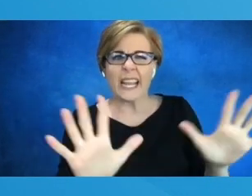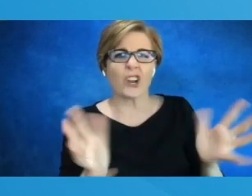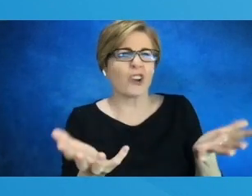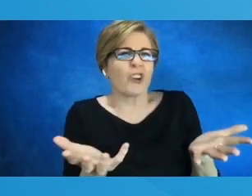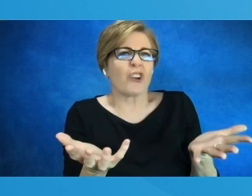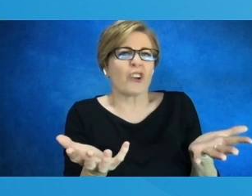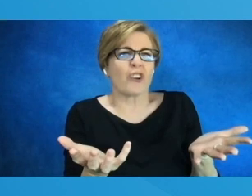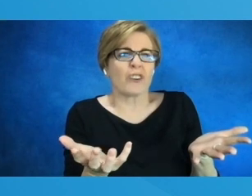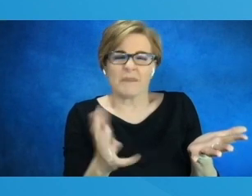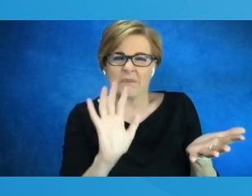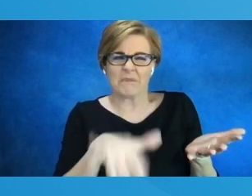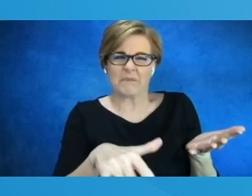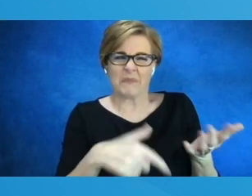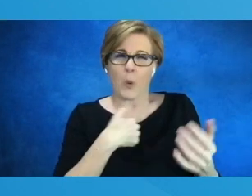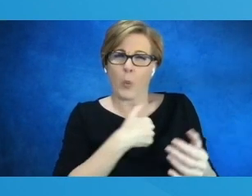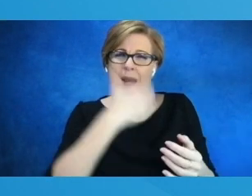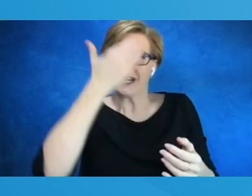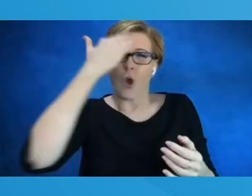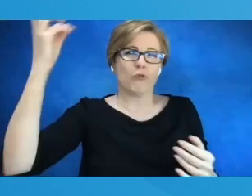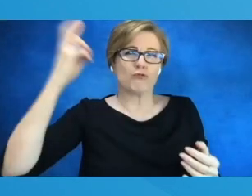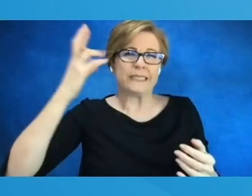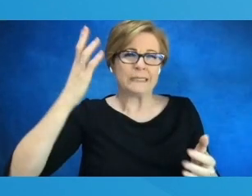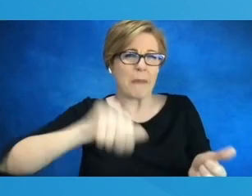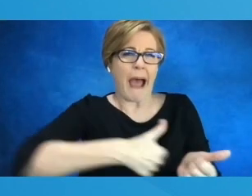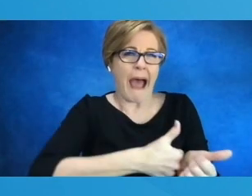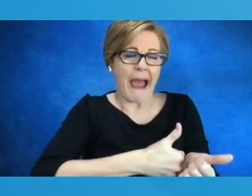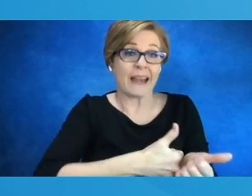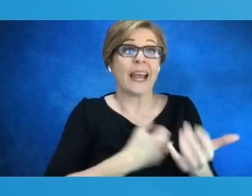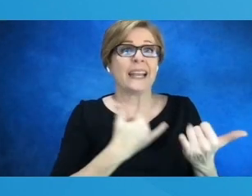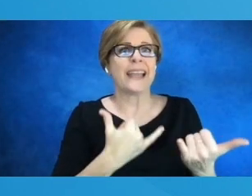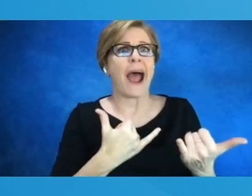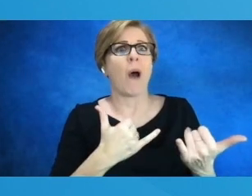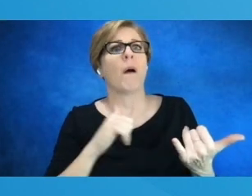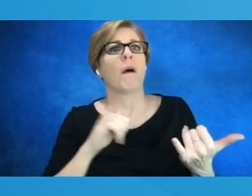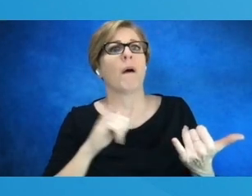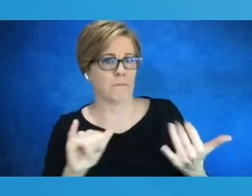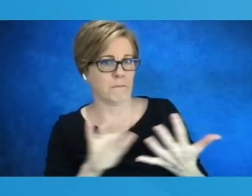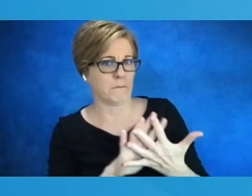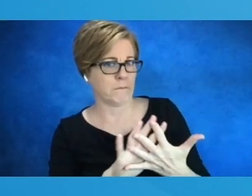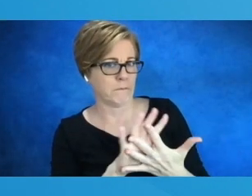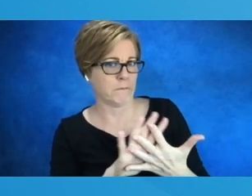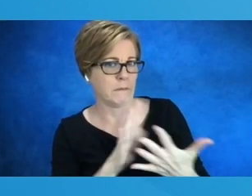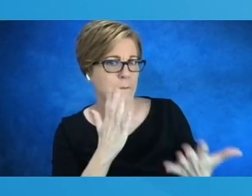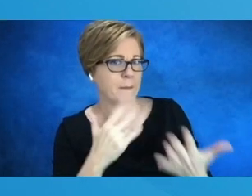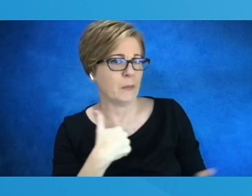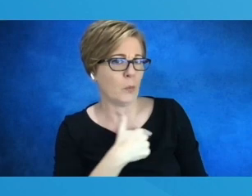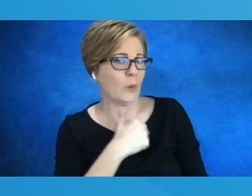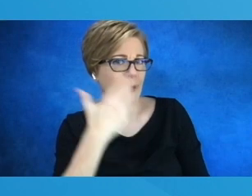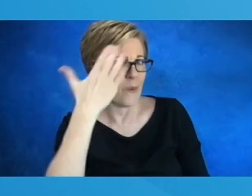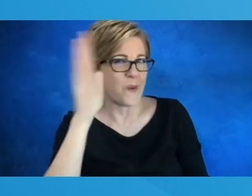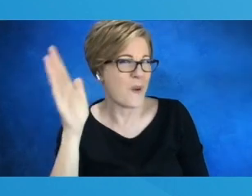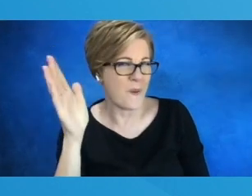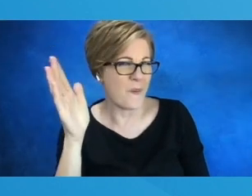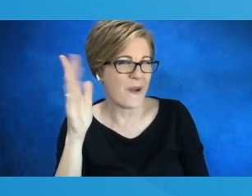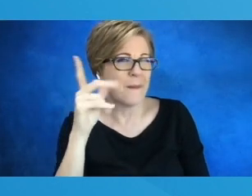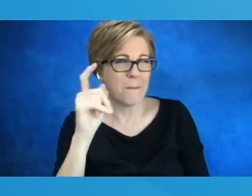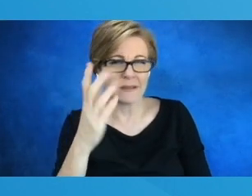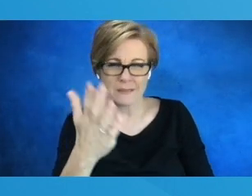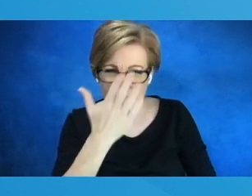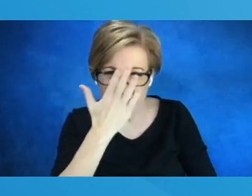That maybe it kind of appears more hazy that we need to look more closely at that history.